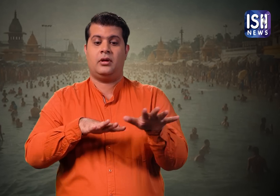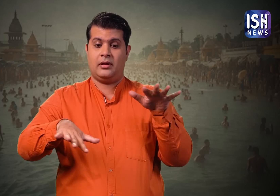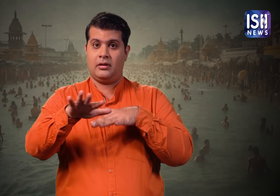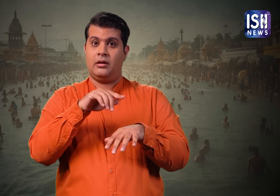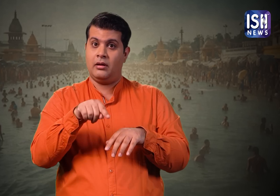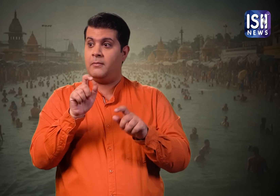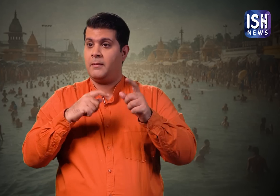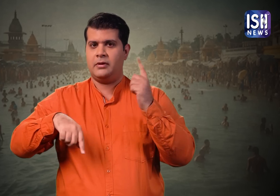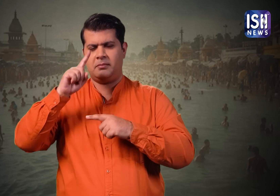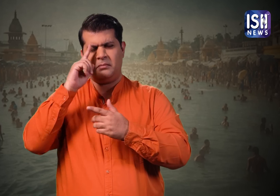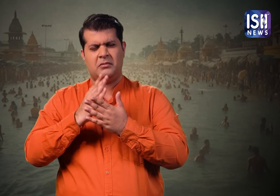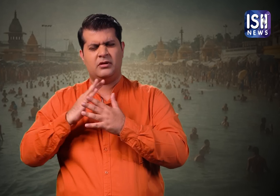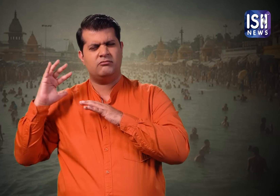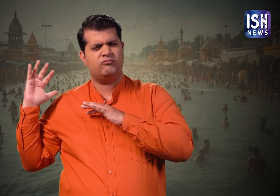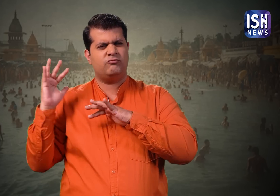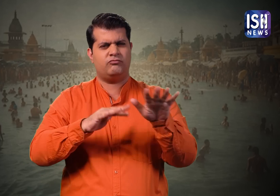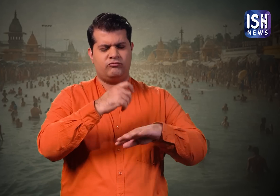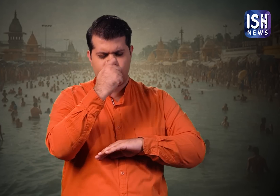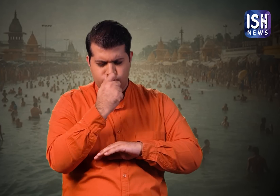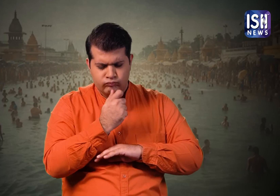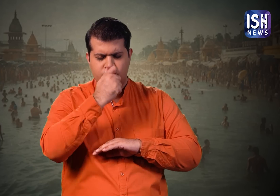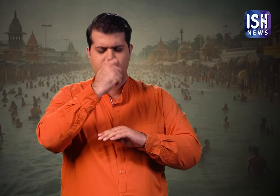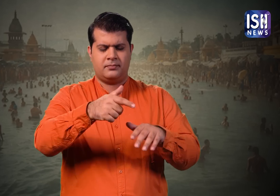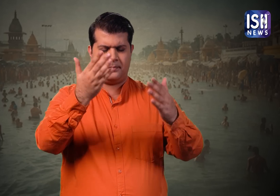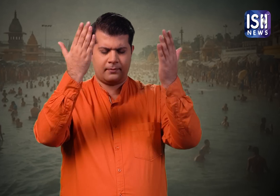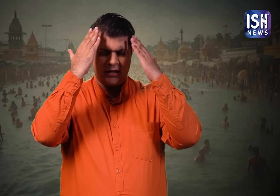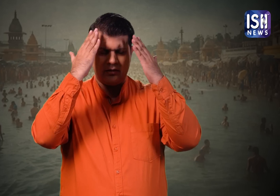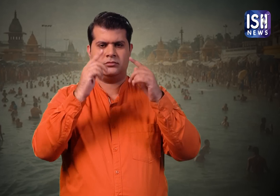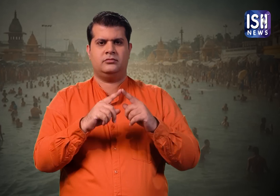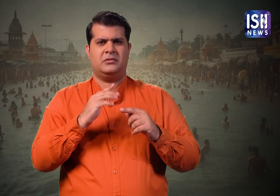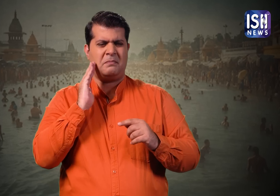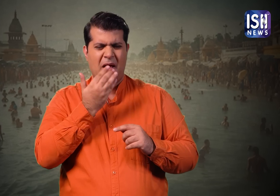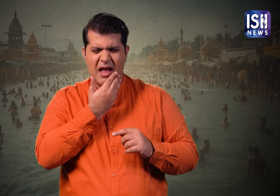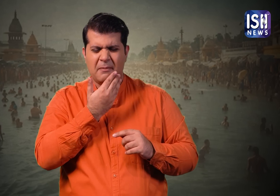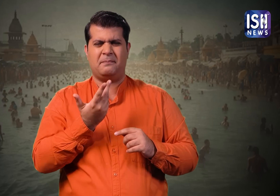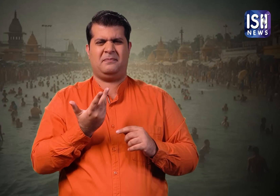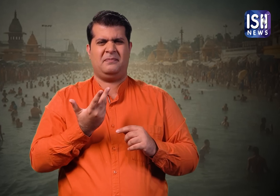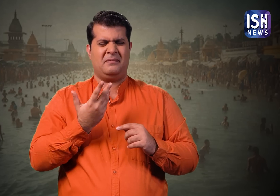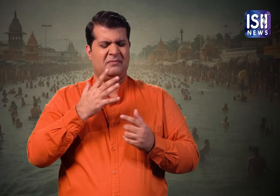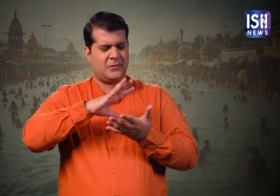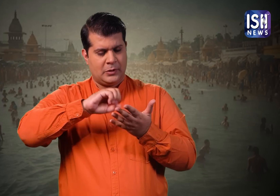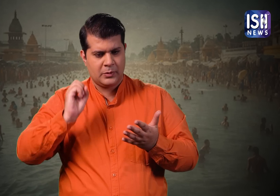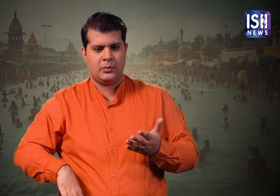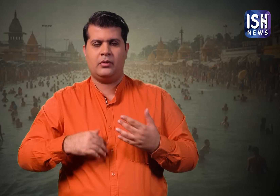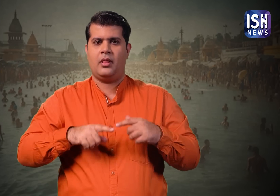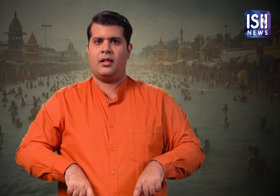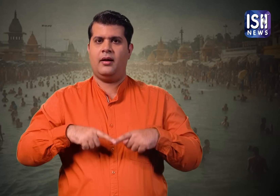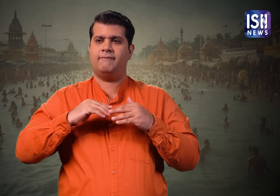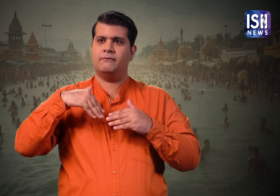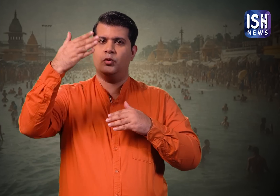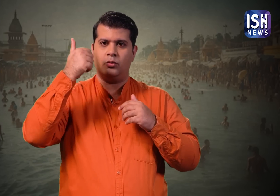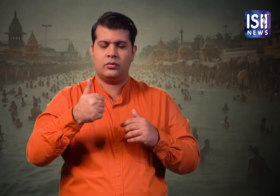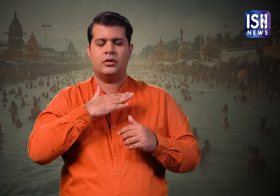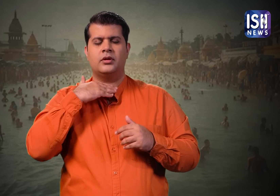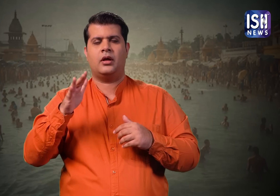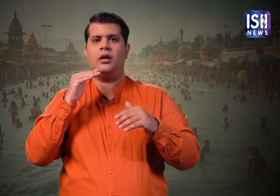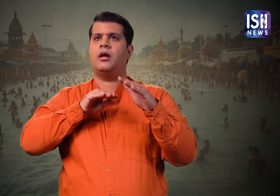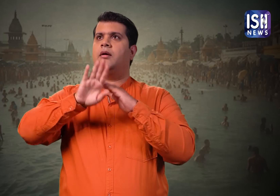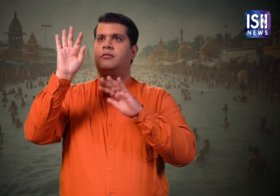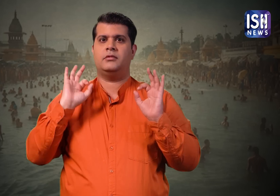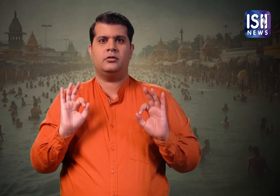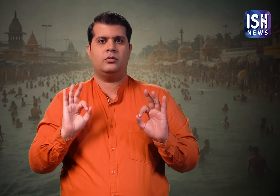People believe that taking a dip in Triveni Sangam is a blessing and helps achieve liberation.